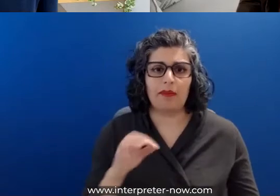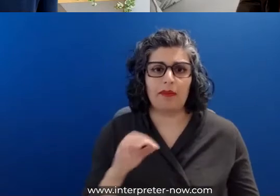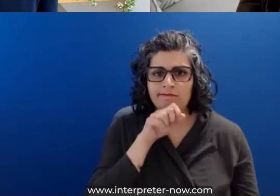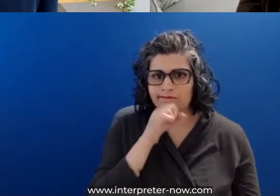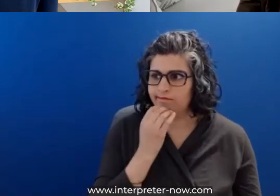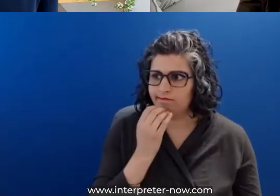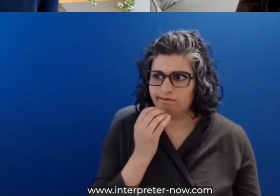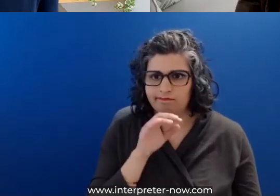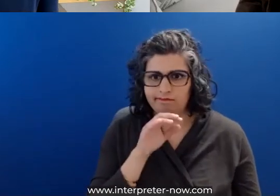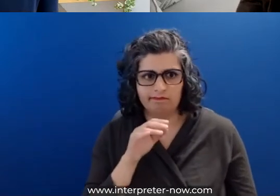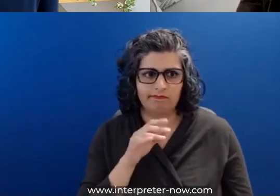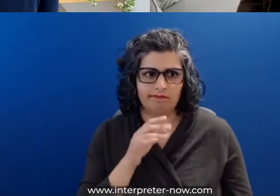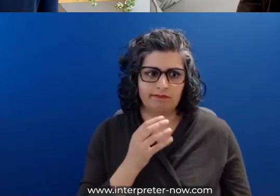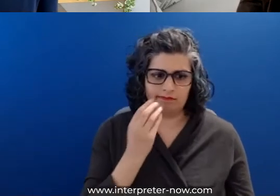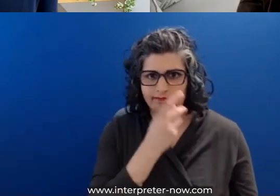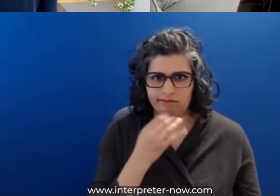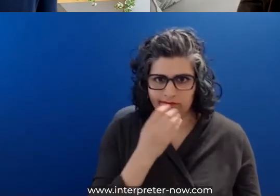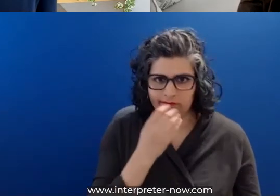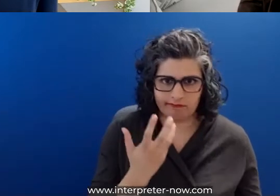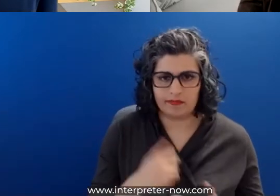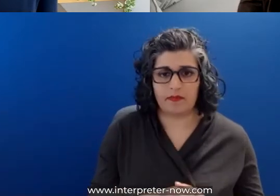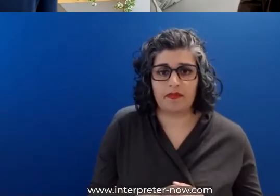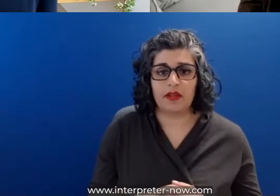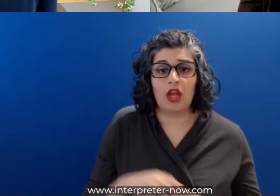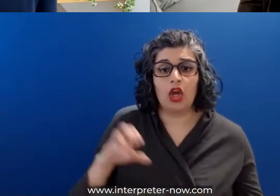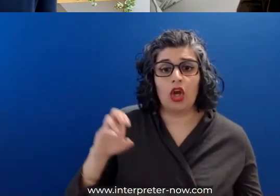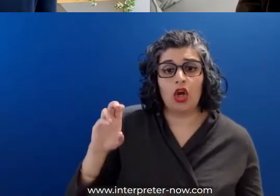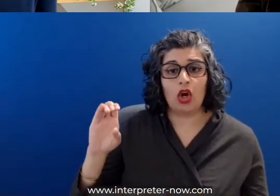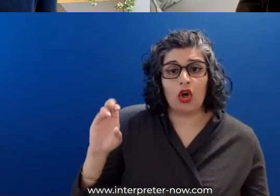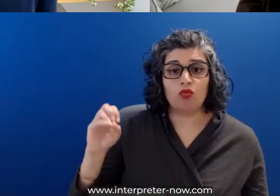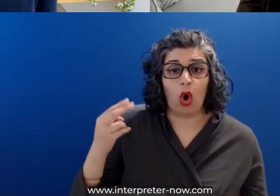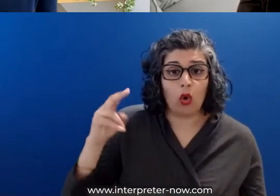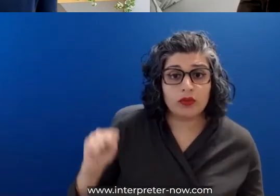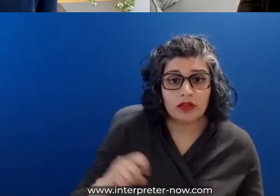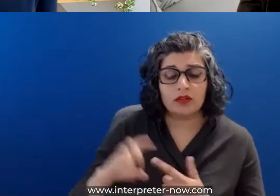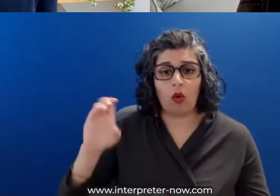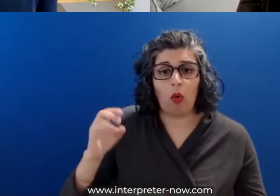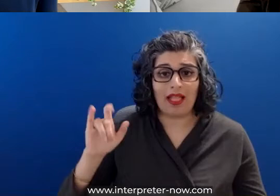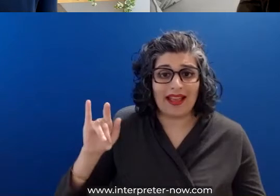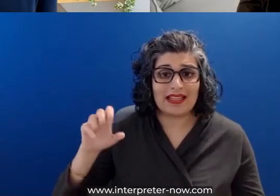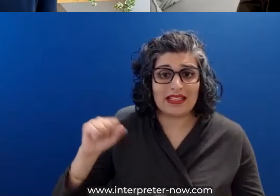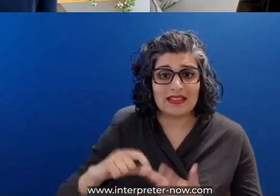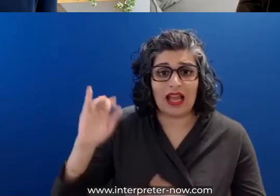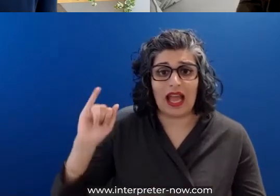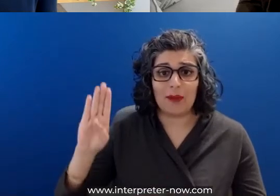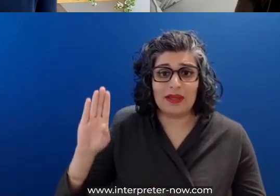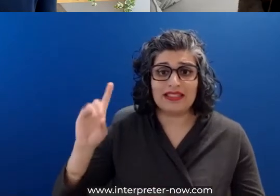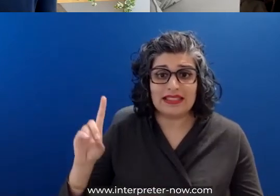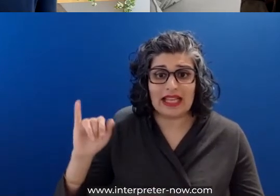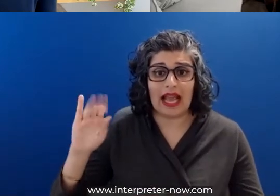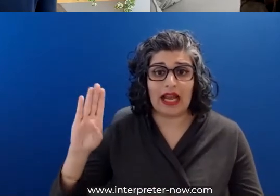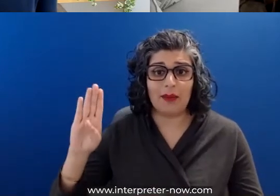under their breath. Test-takers with Crohn's Colitis, IBD or IBS, who need to use the bathroom